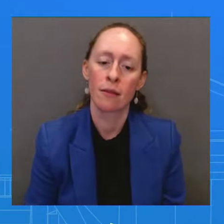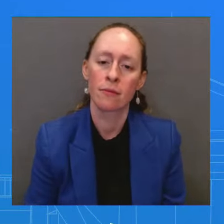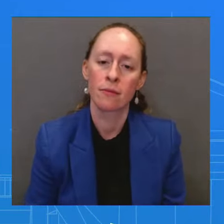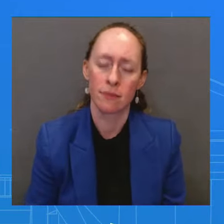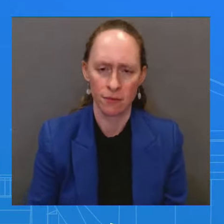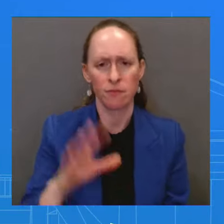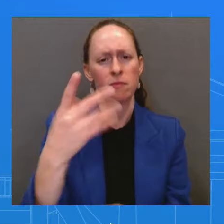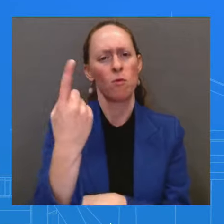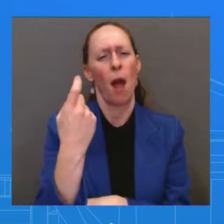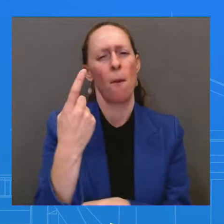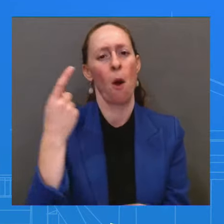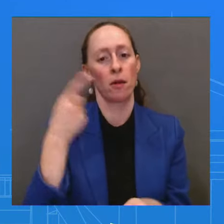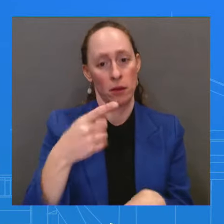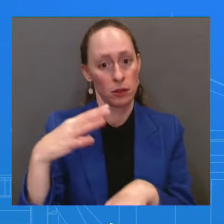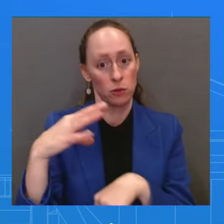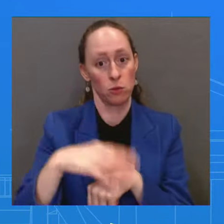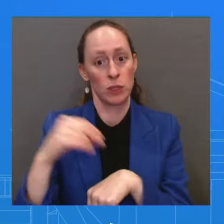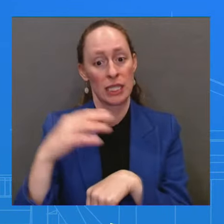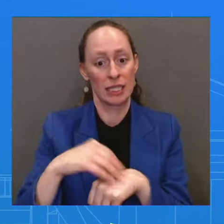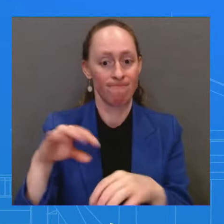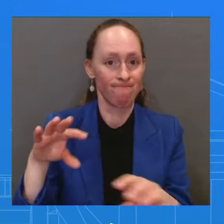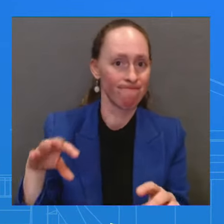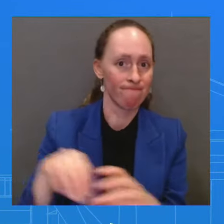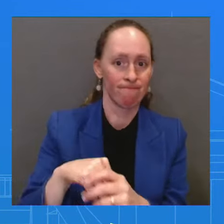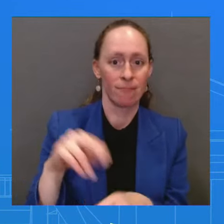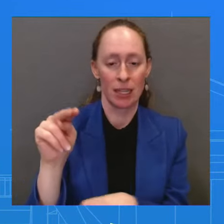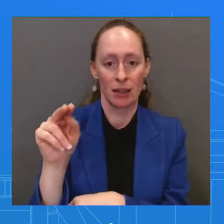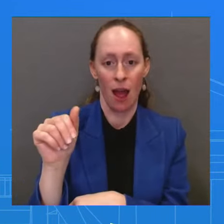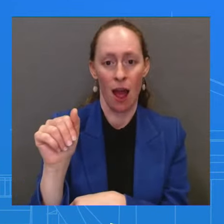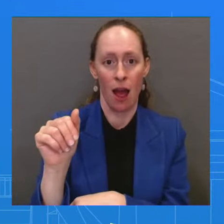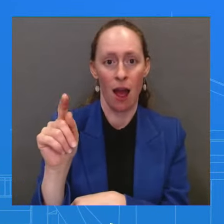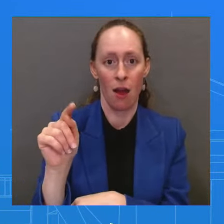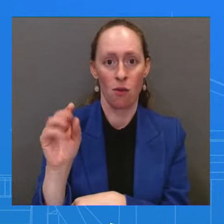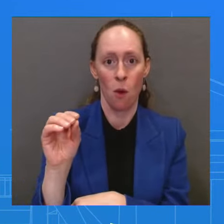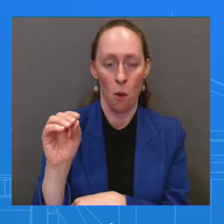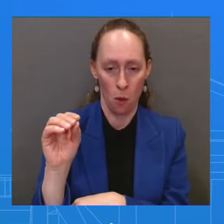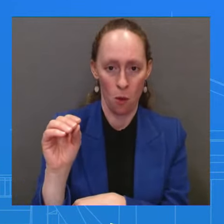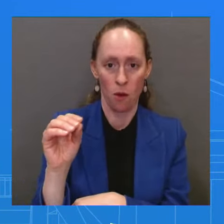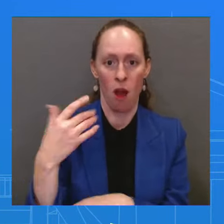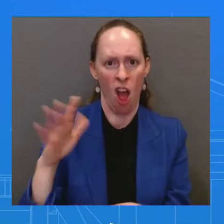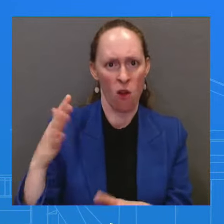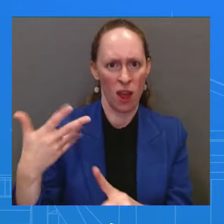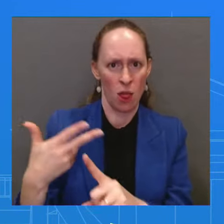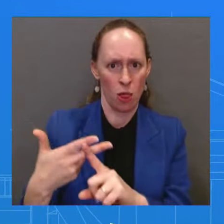since President Biden thanked President Erdo an for dropping his opposition to Sweden's NATO accession.